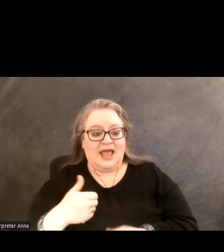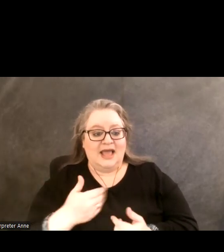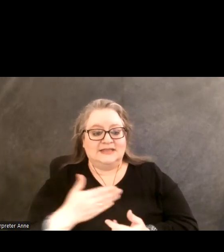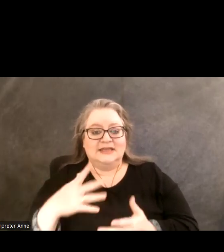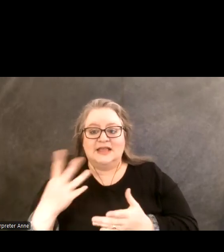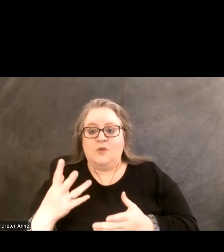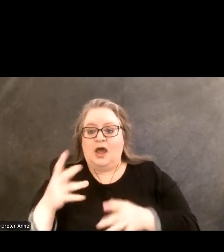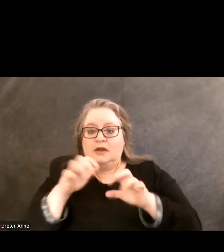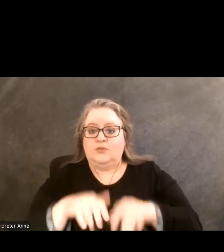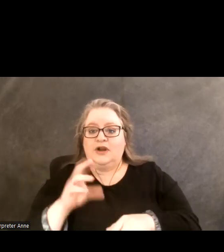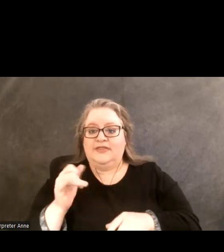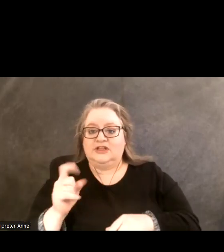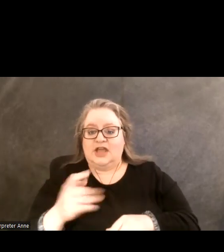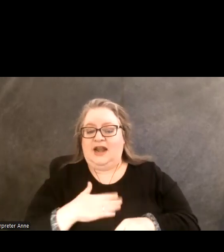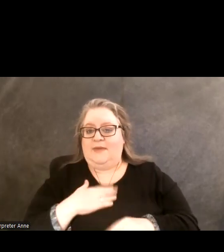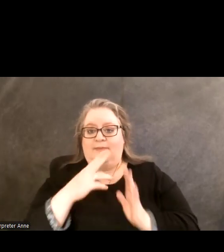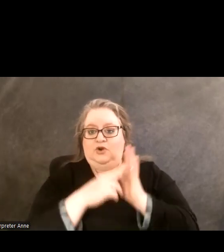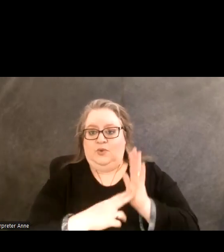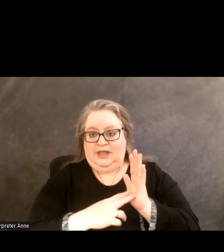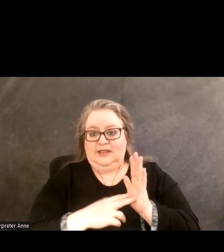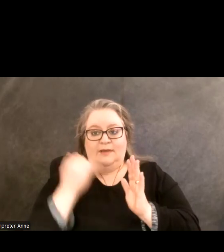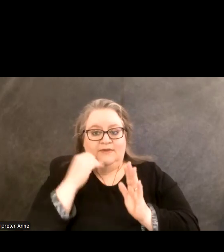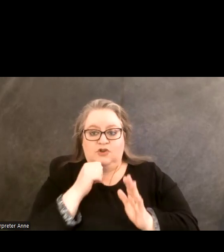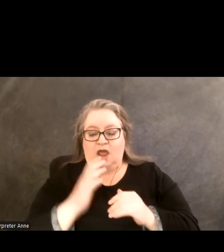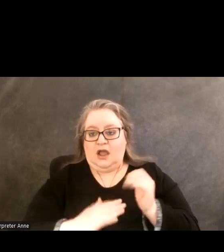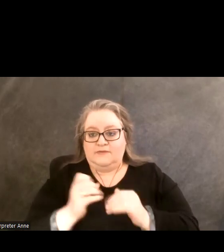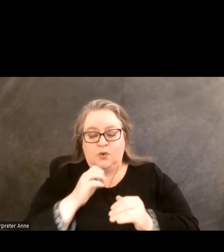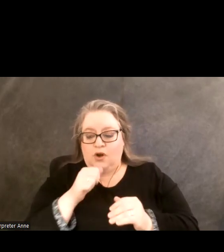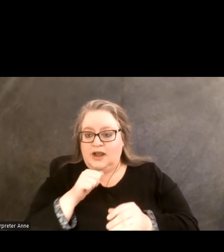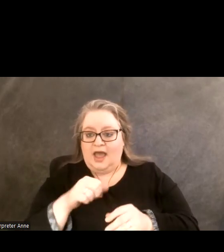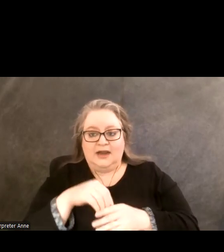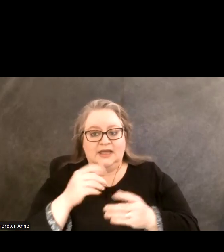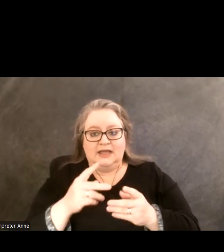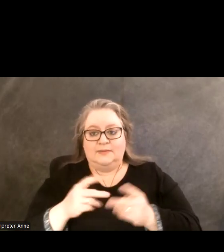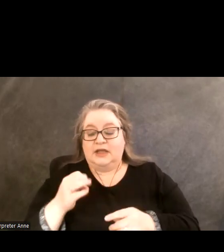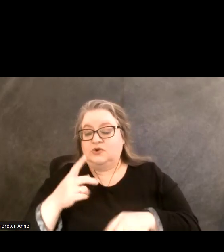questions, I'm happy to read them out loud if you're uncomfortable or not able or unable to speak in your voice